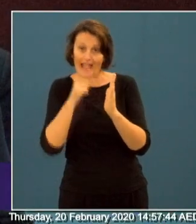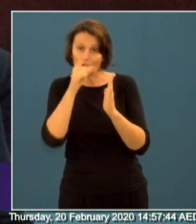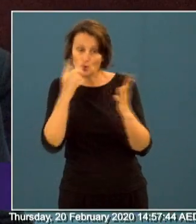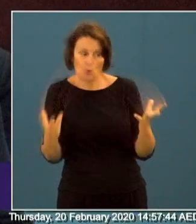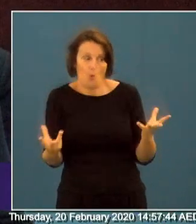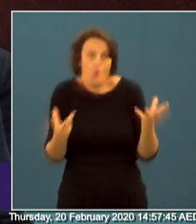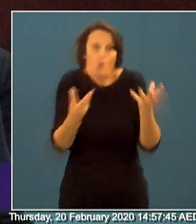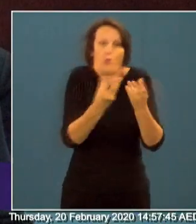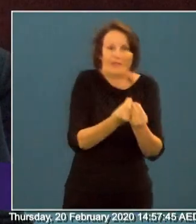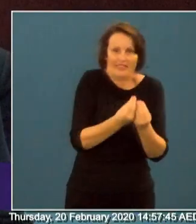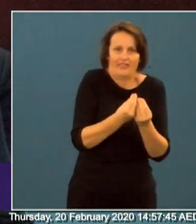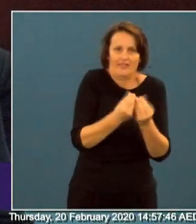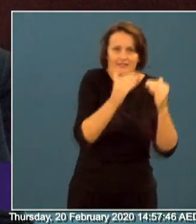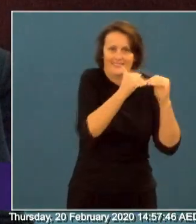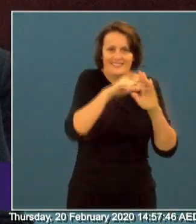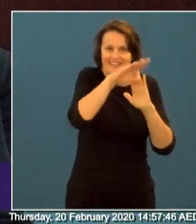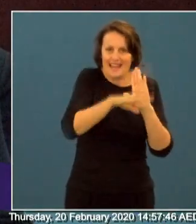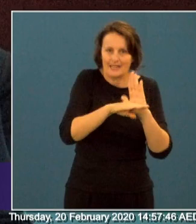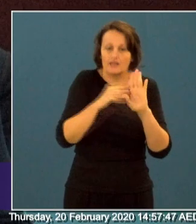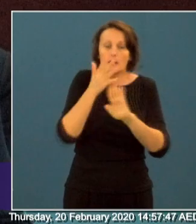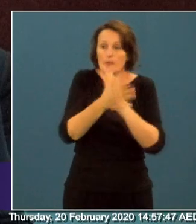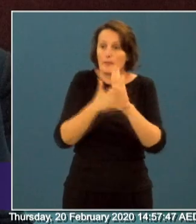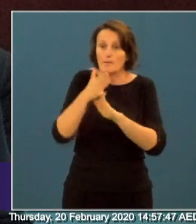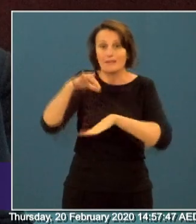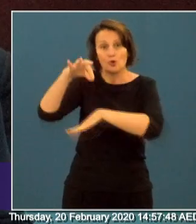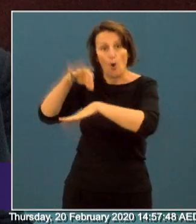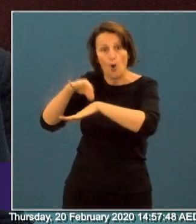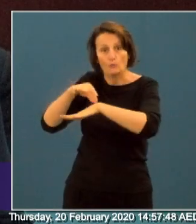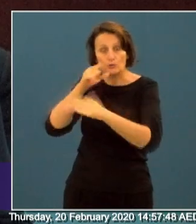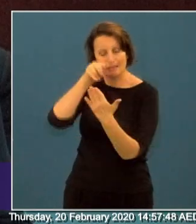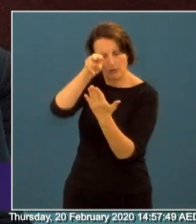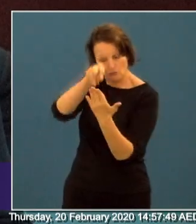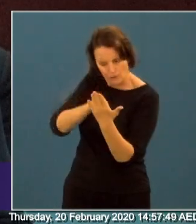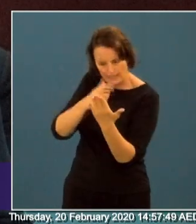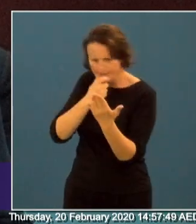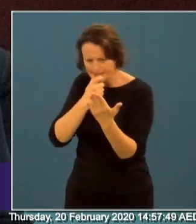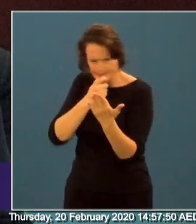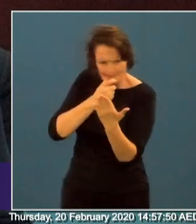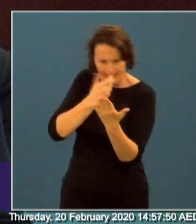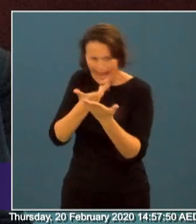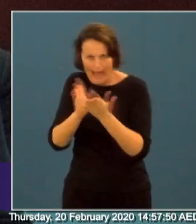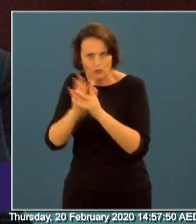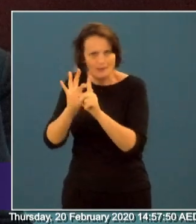provide a basis for hospitals seeking accreditation against the National Standards,